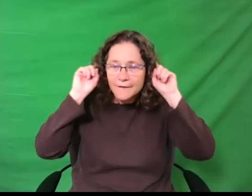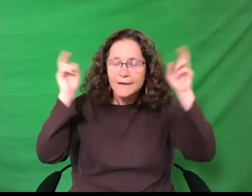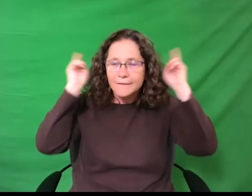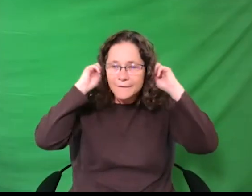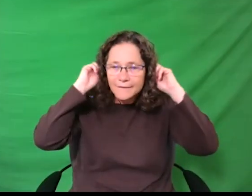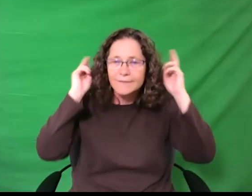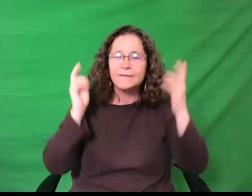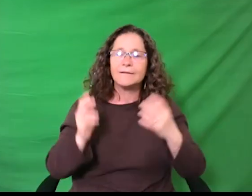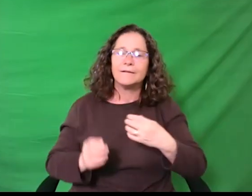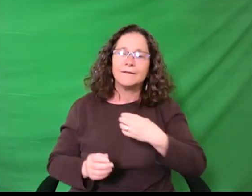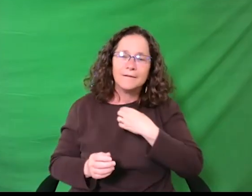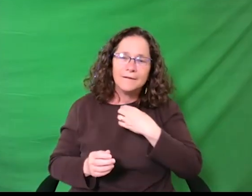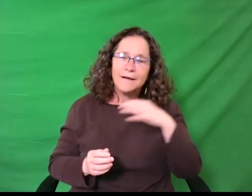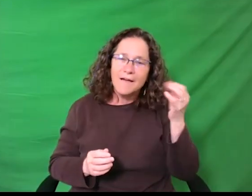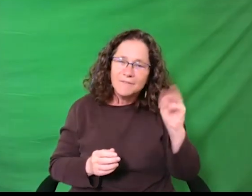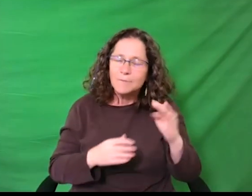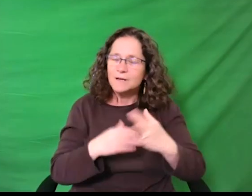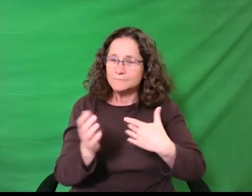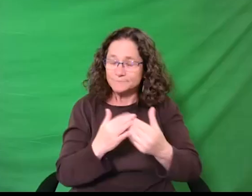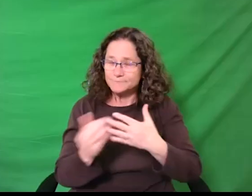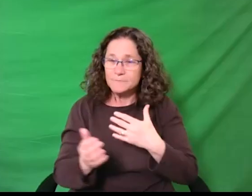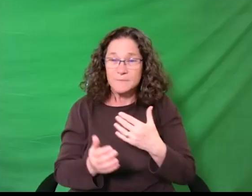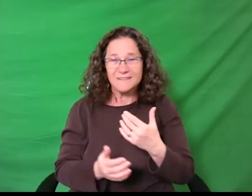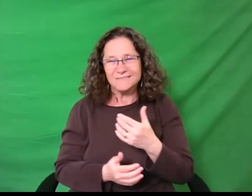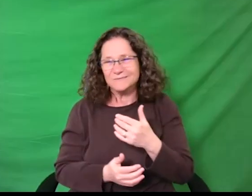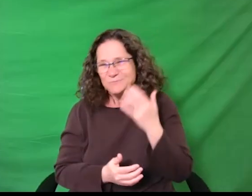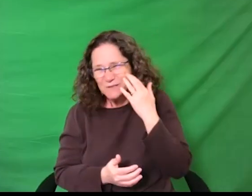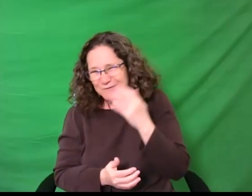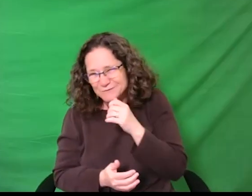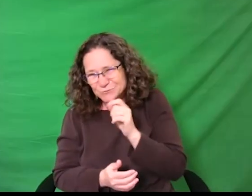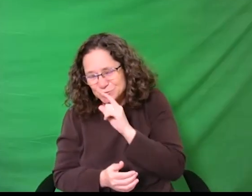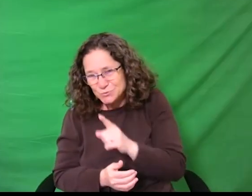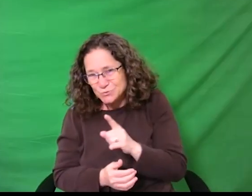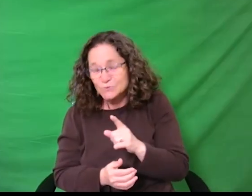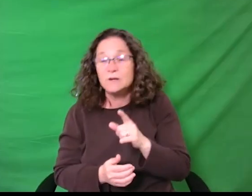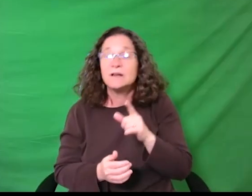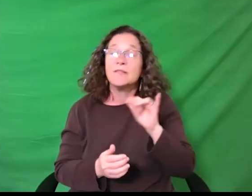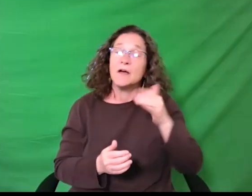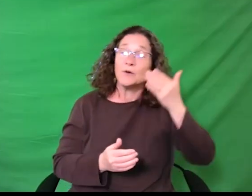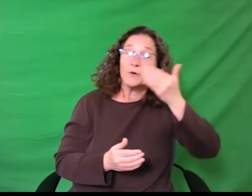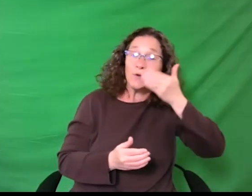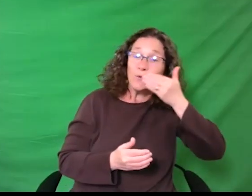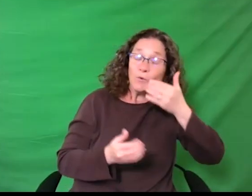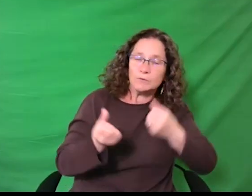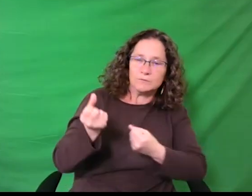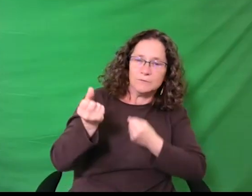That, actually, cuing by complementing it, that it actually supports audition